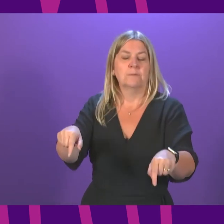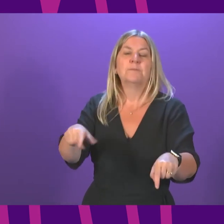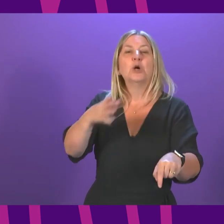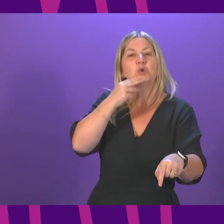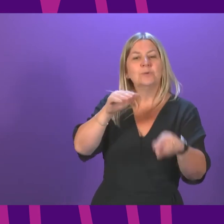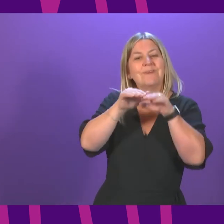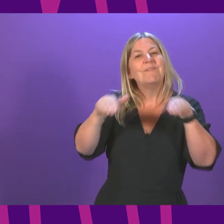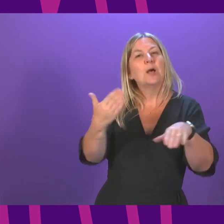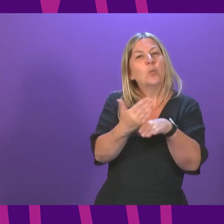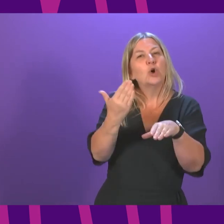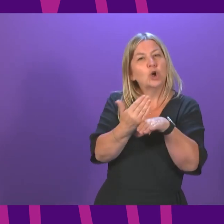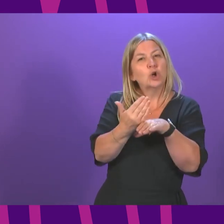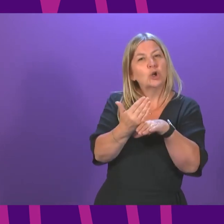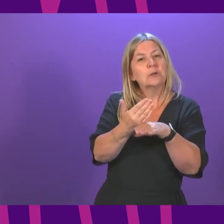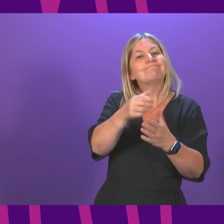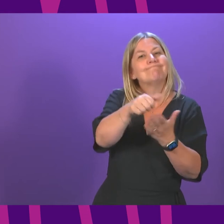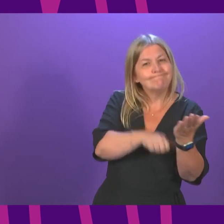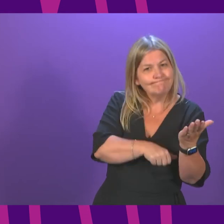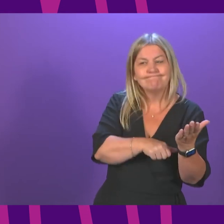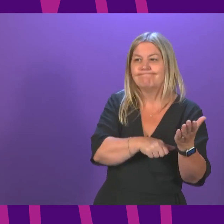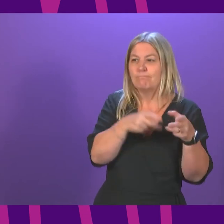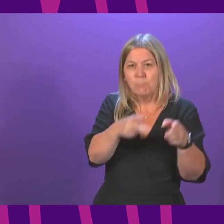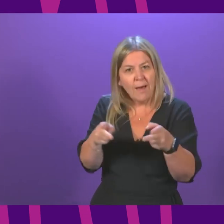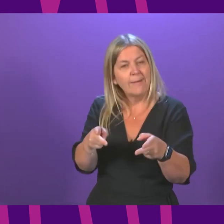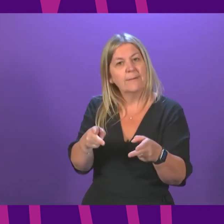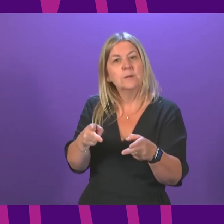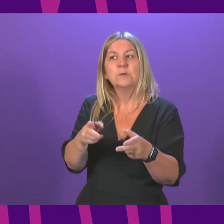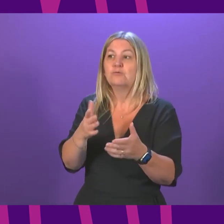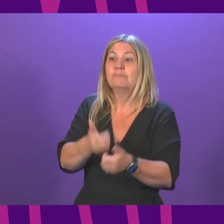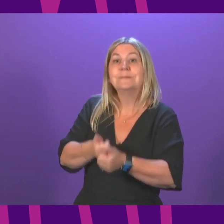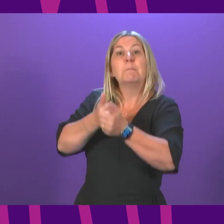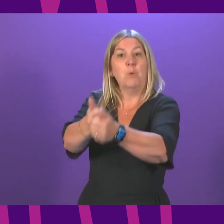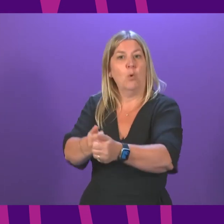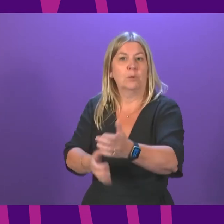to structure our recovery from Covid. I assure Parliament of the Government’s intention